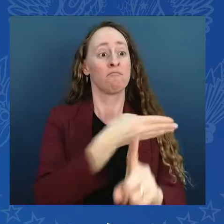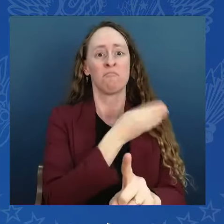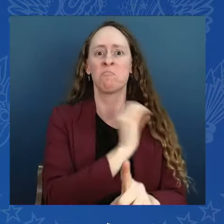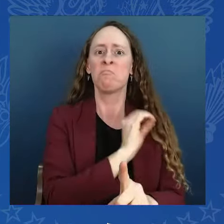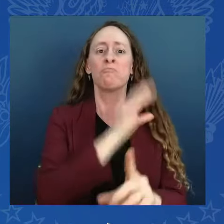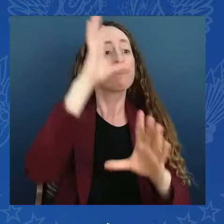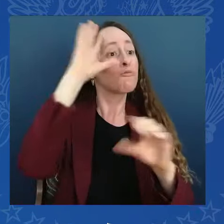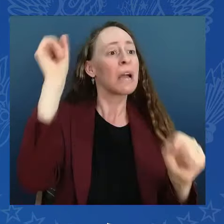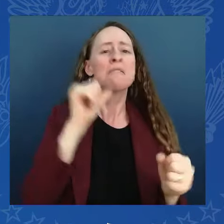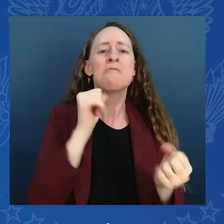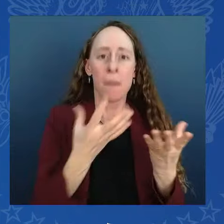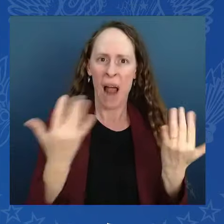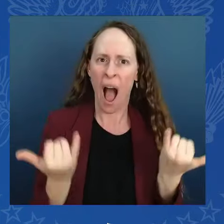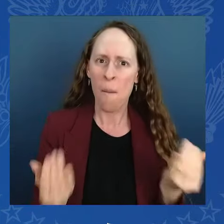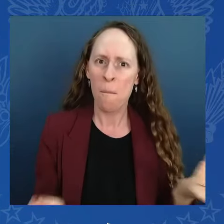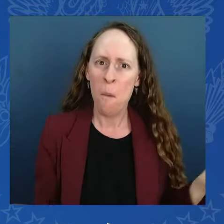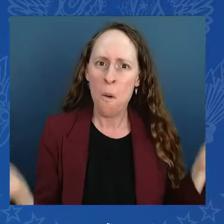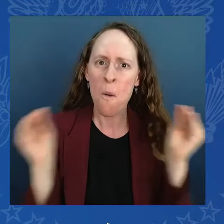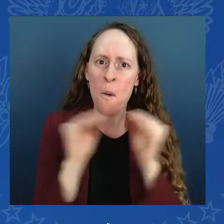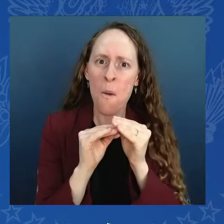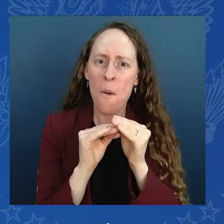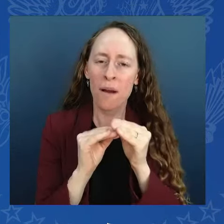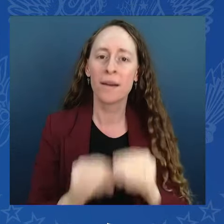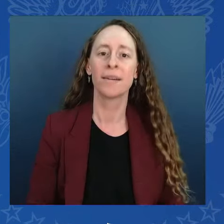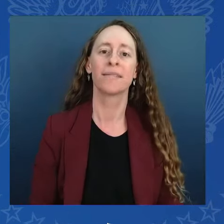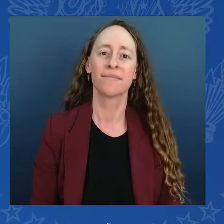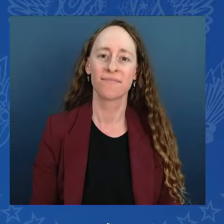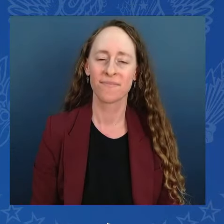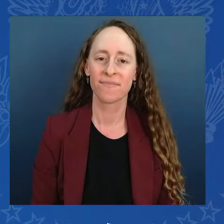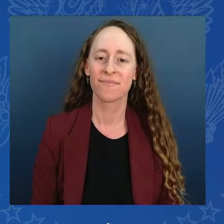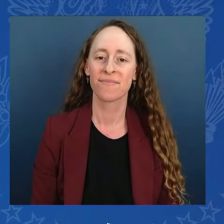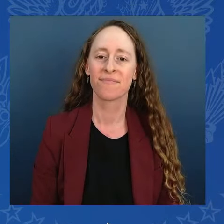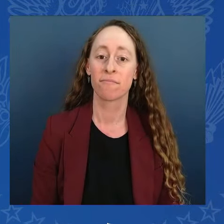So we can see the federal dollars working in our city.